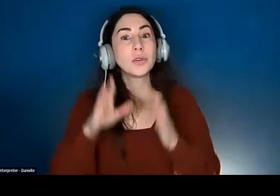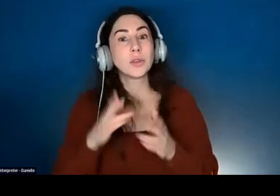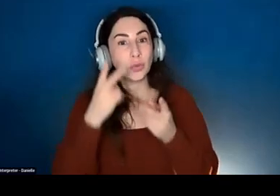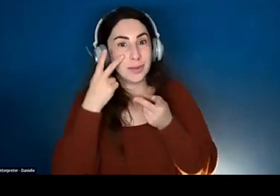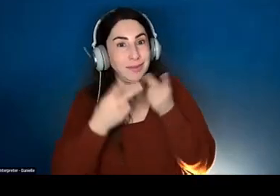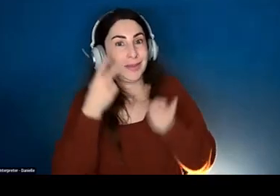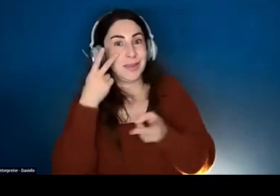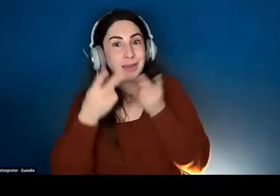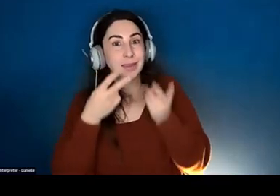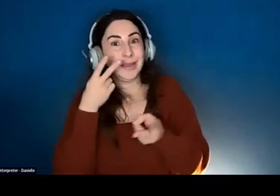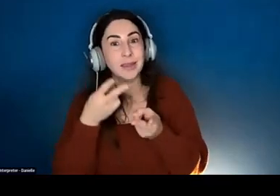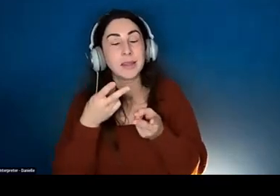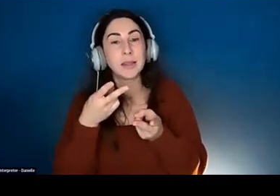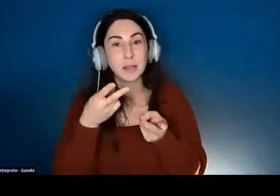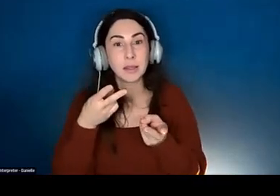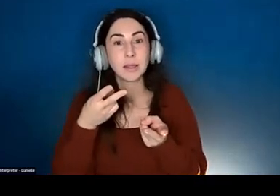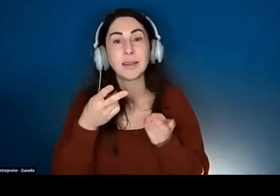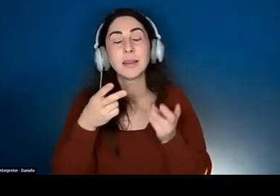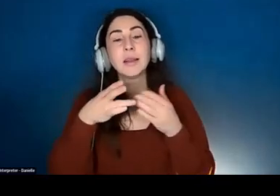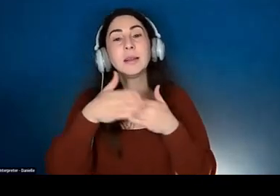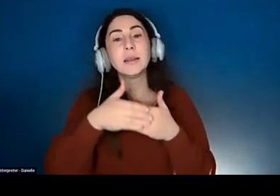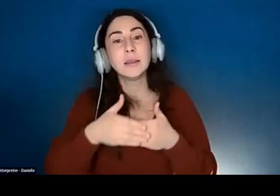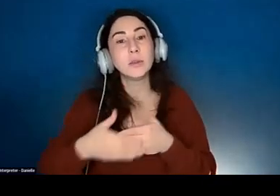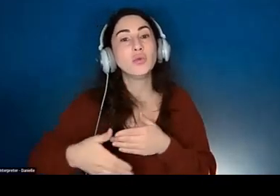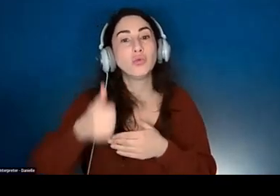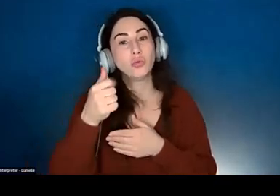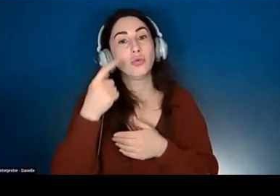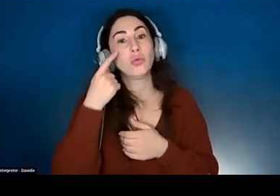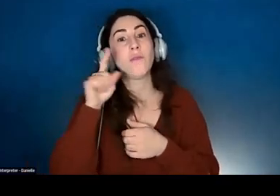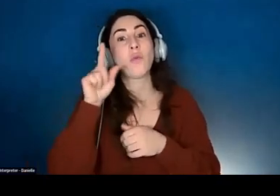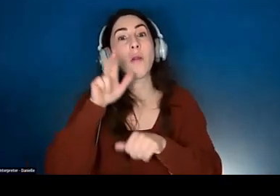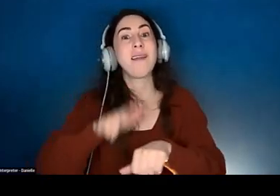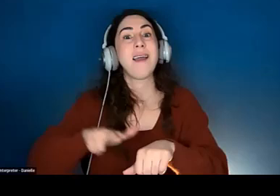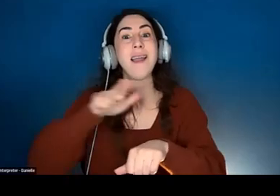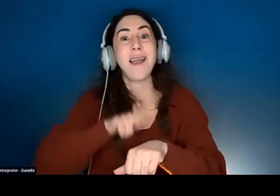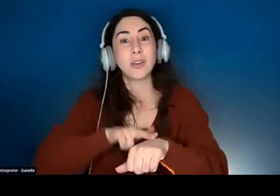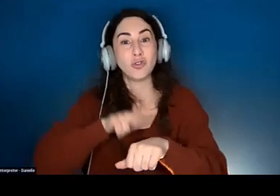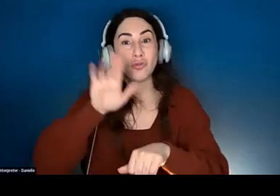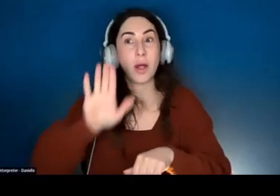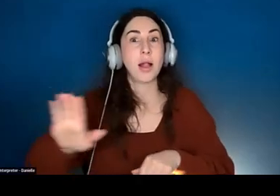the easier it is for the national groups to then attach